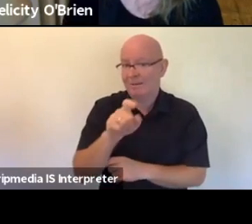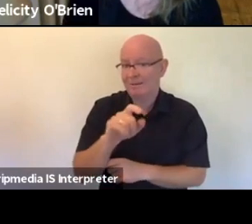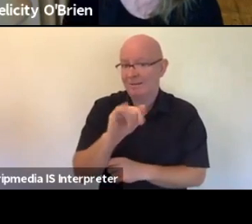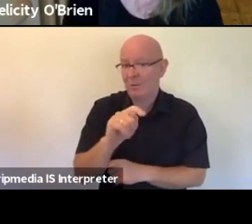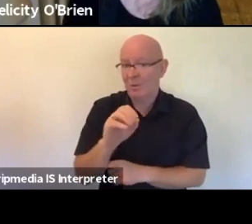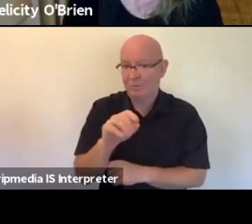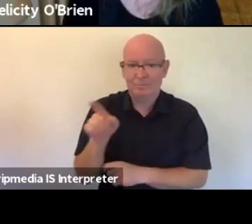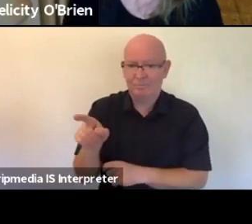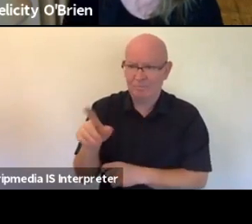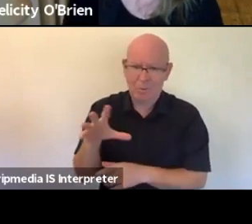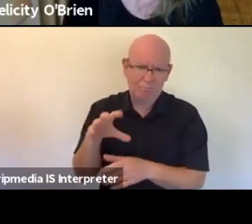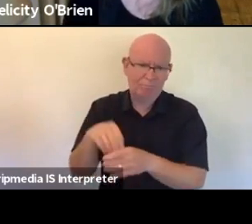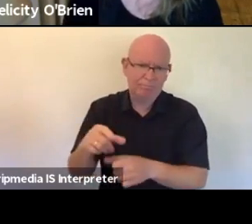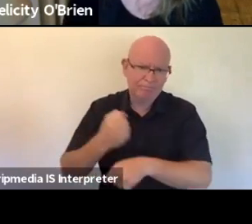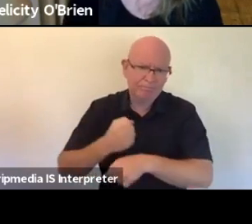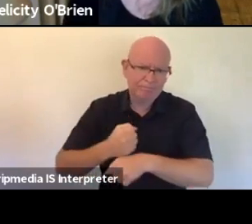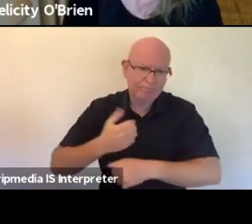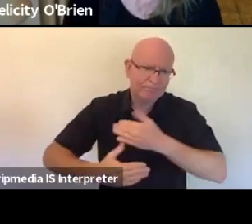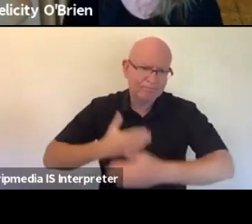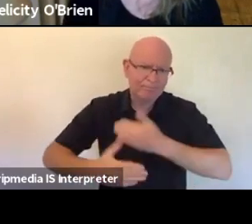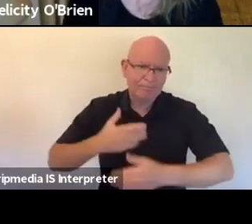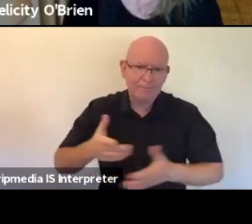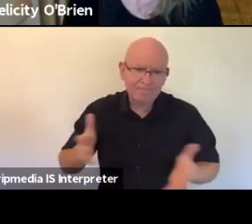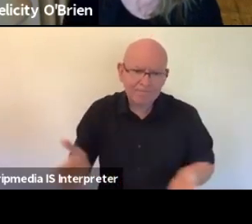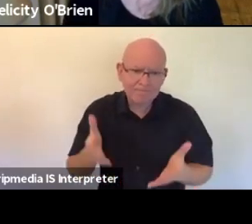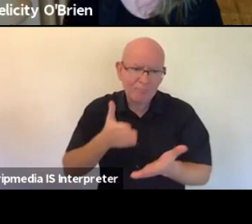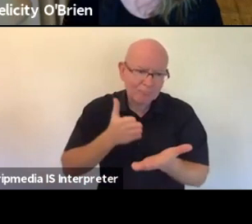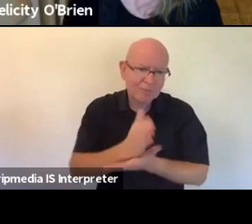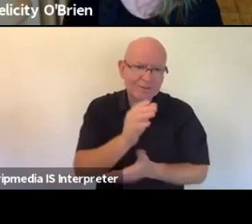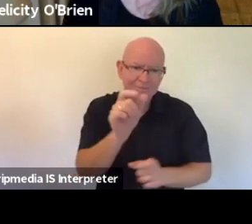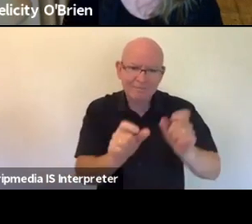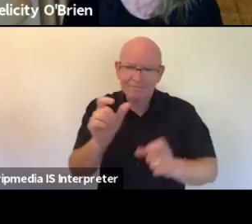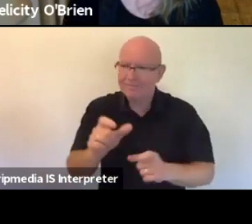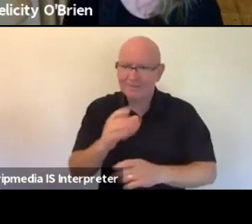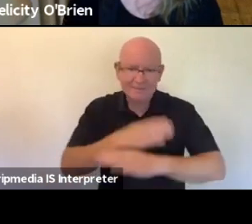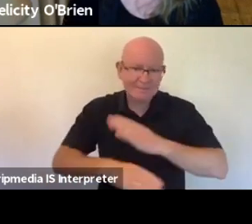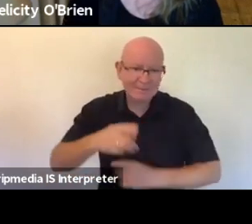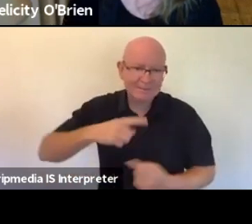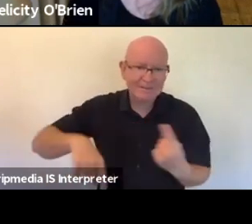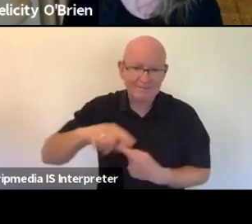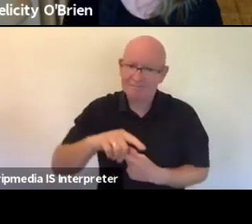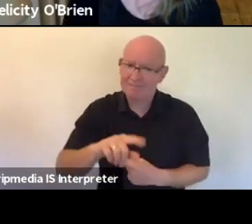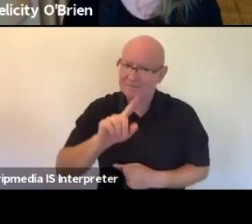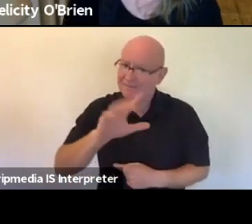And Karishma works as a Social Protection and Labour Market Specialist with Makhota and a string of government funded programmes